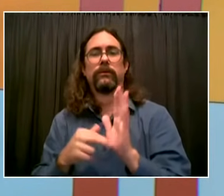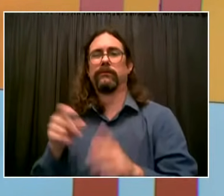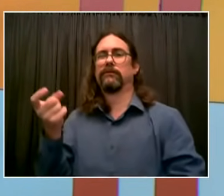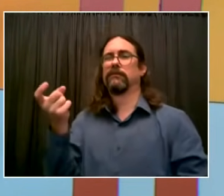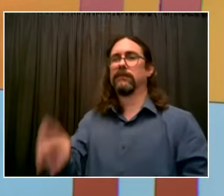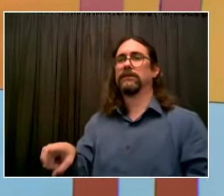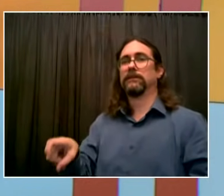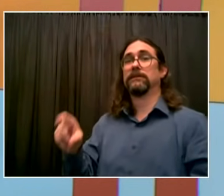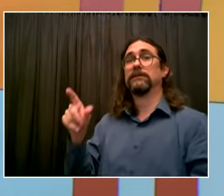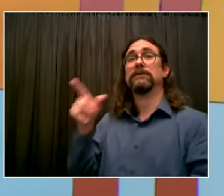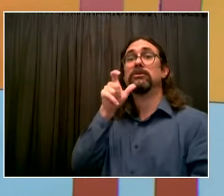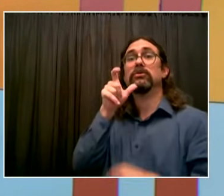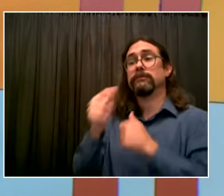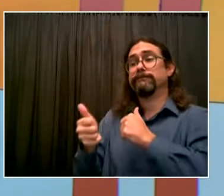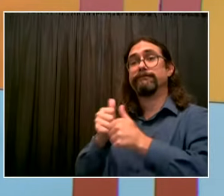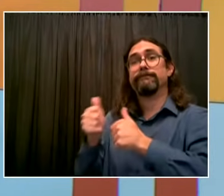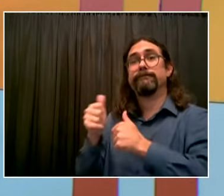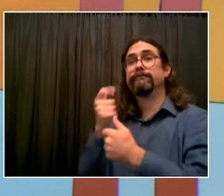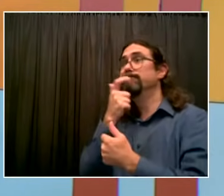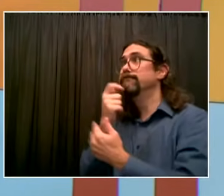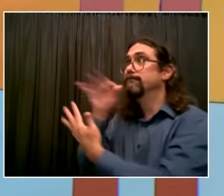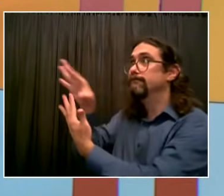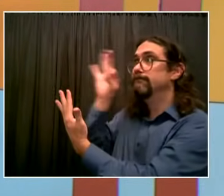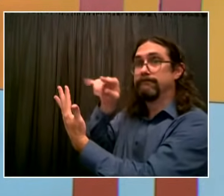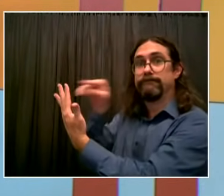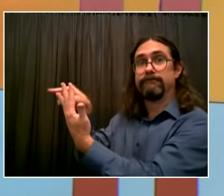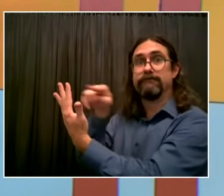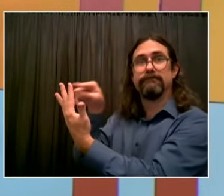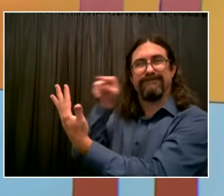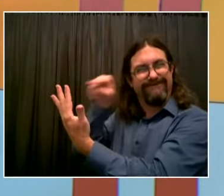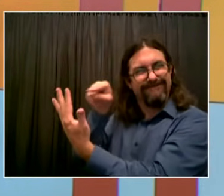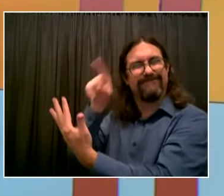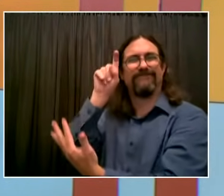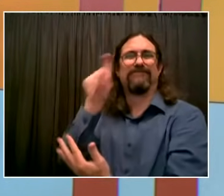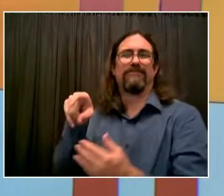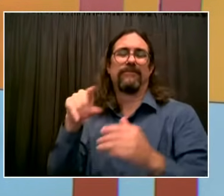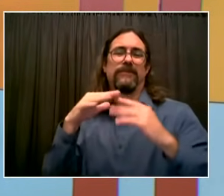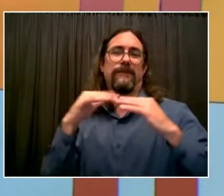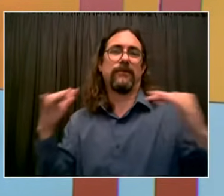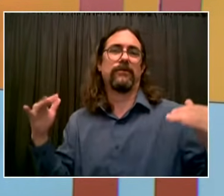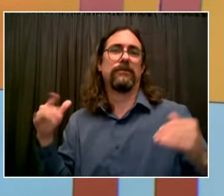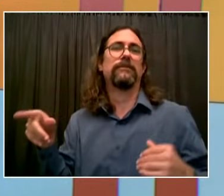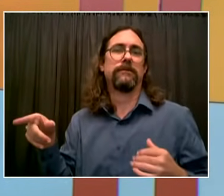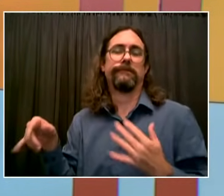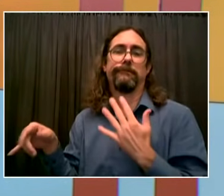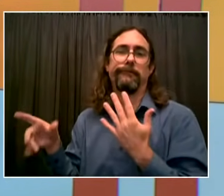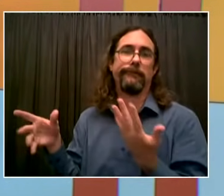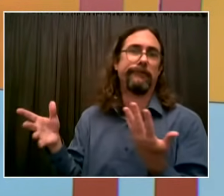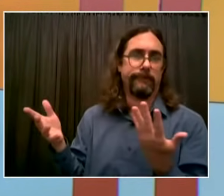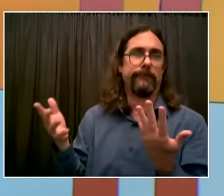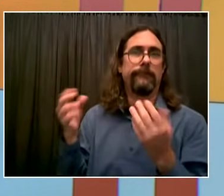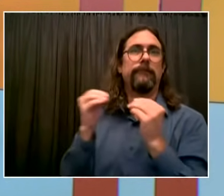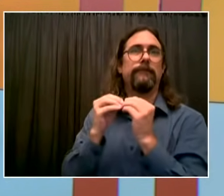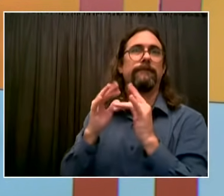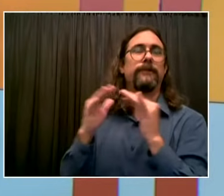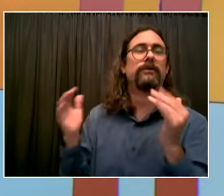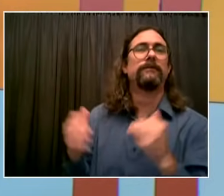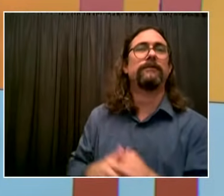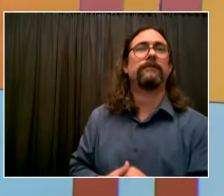SIDE. THESE WILL HAVE A BIG IMPACT. BUT TO CONTINUE DEEPENING THE BOND BETWEEN POLICING AND COMMUNITY, WE HAVE A NEW